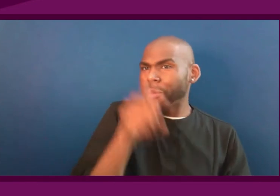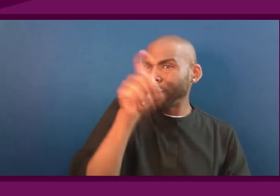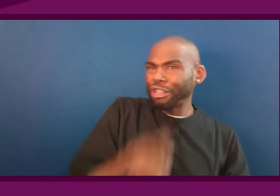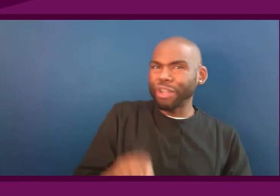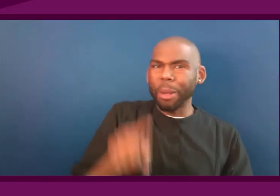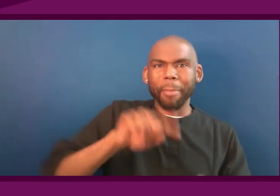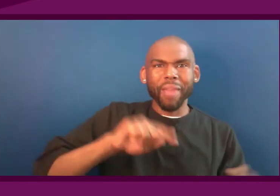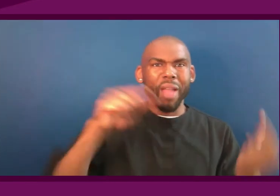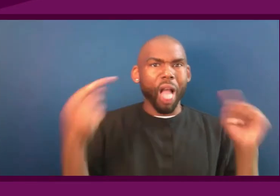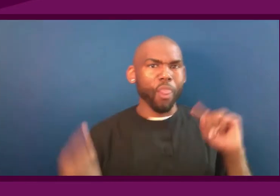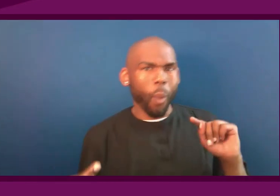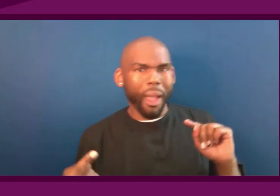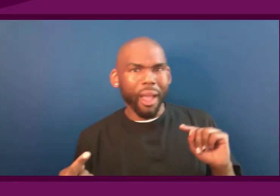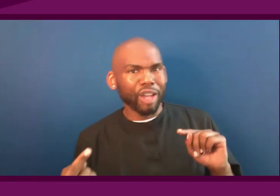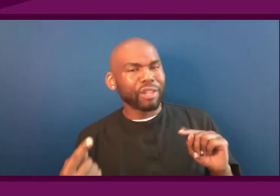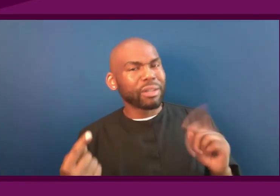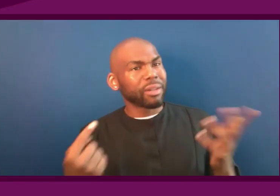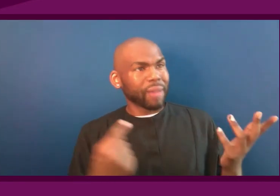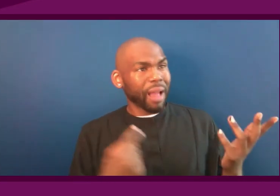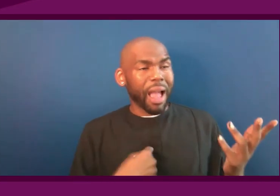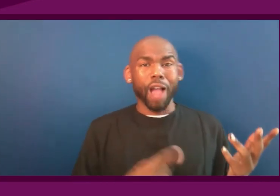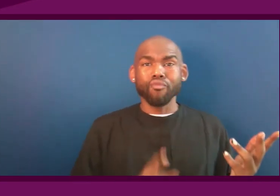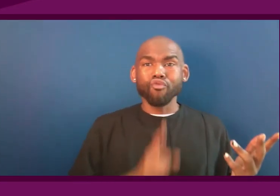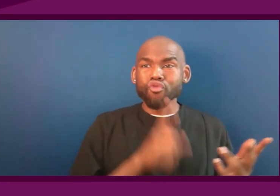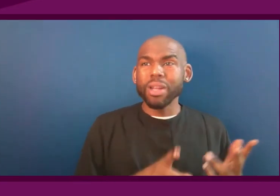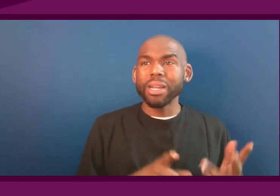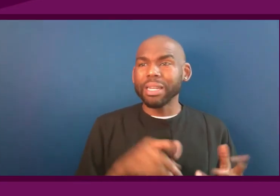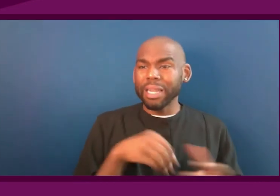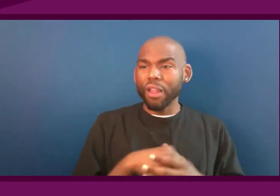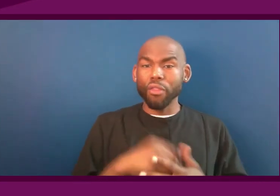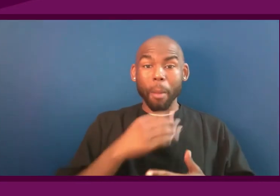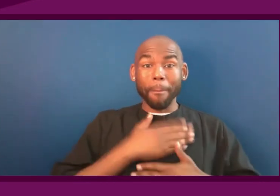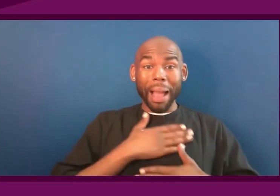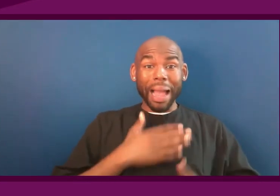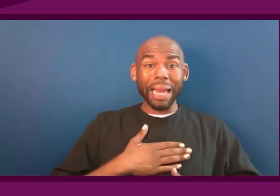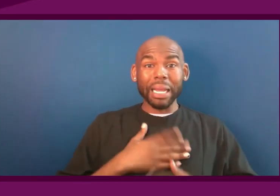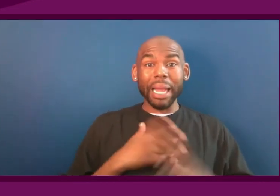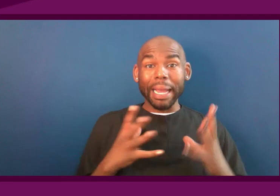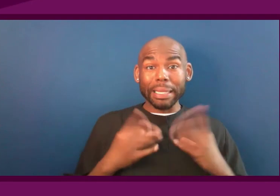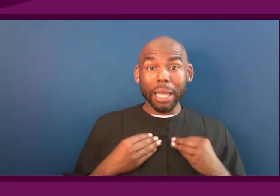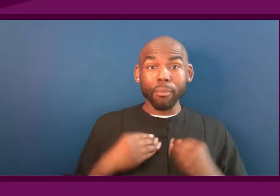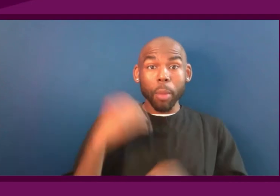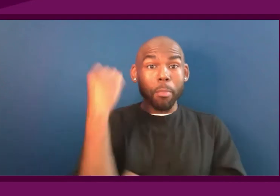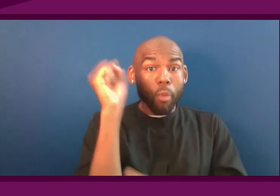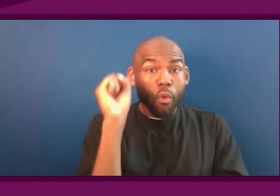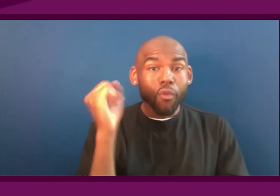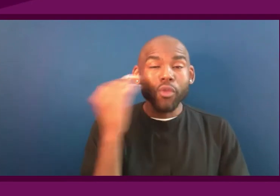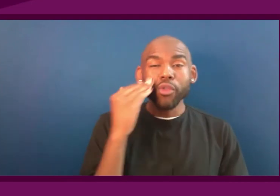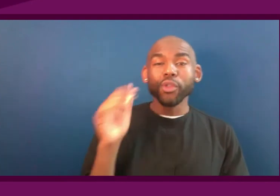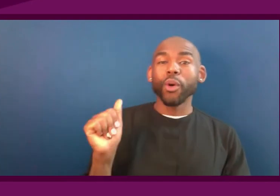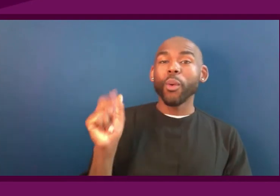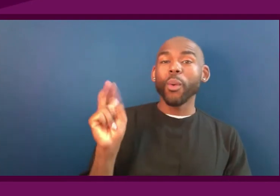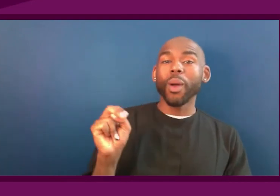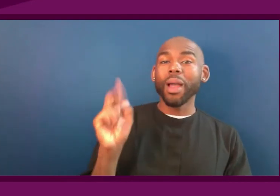a size two dress, whereas designers should be making clothing that fits all of our